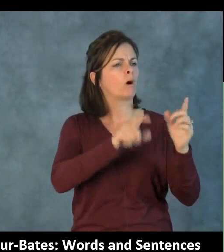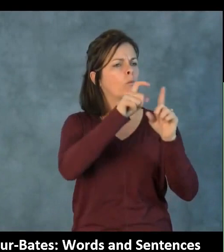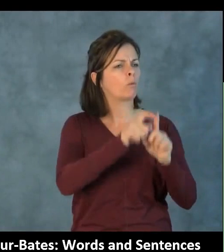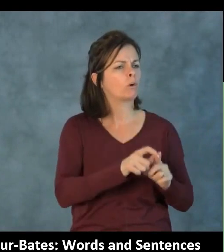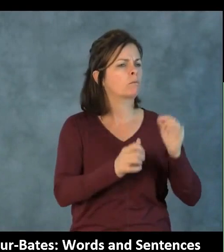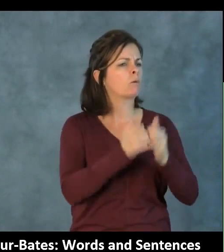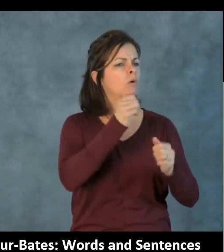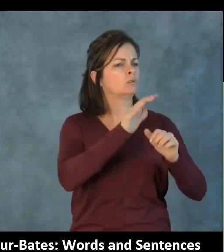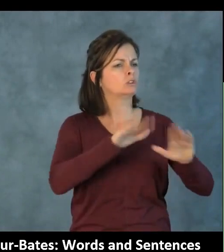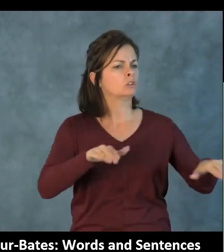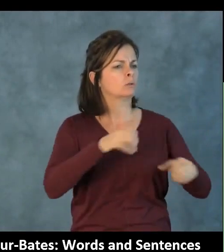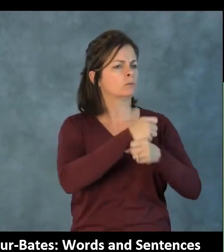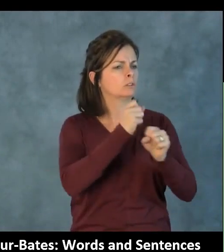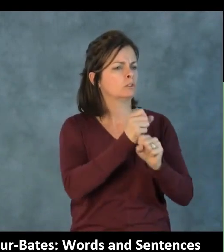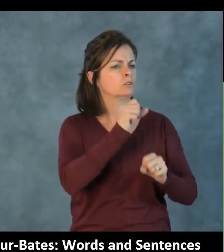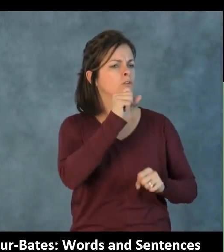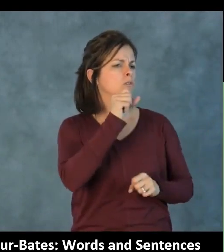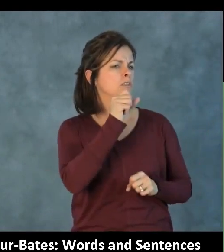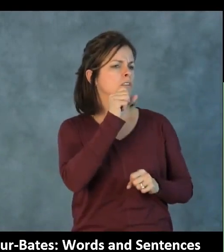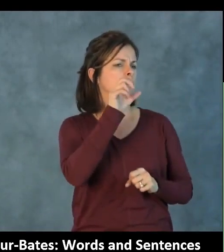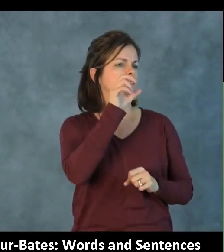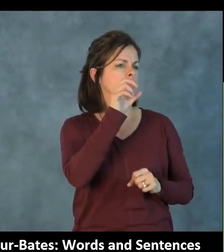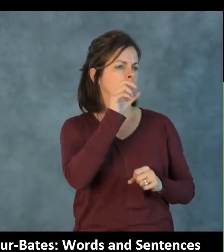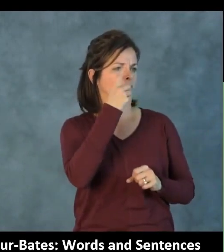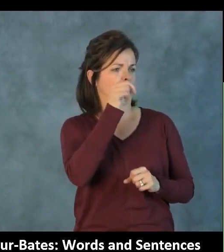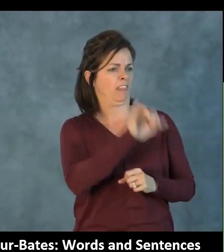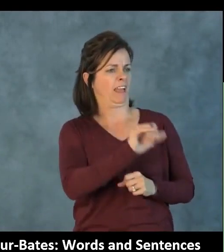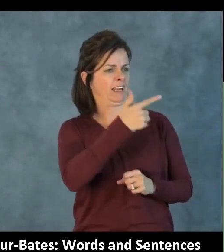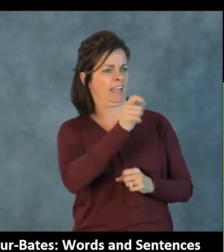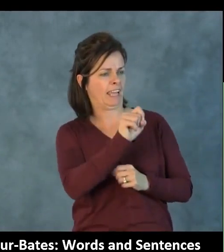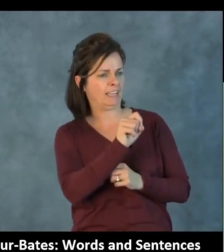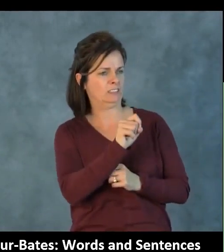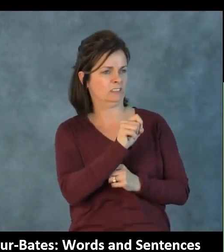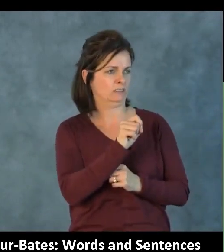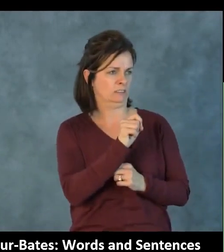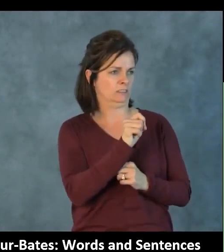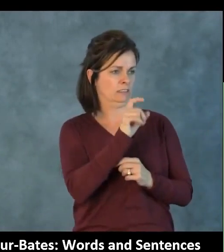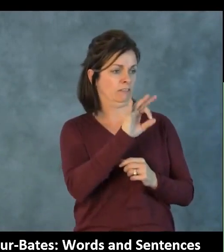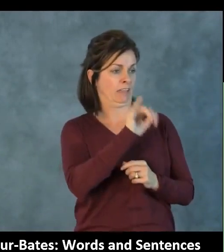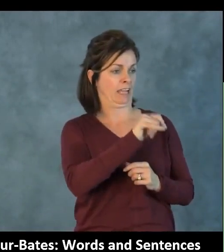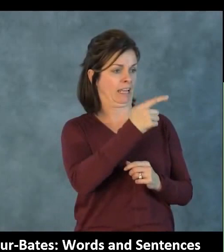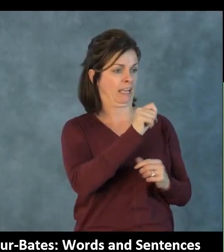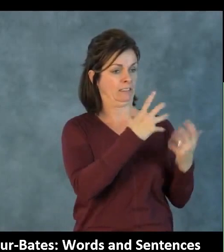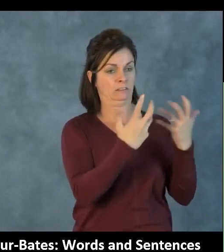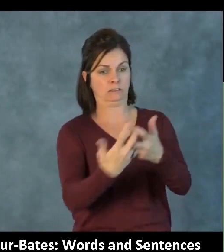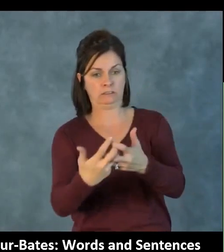that most children are producing by the time they're the age of the child in the family